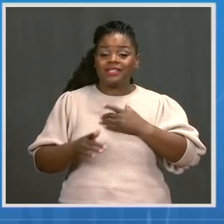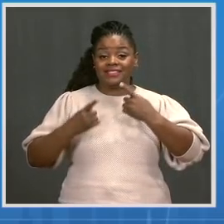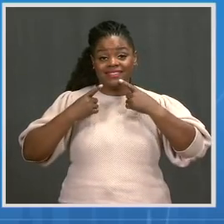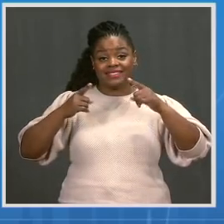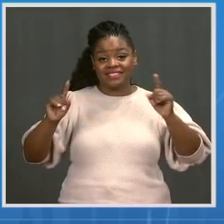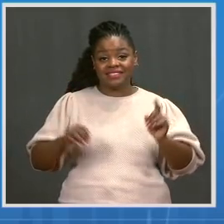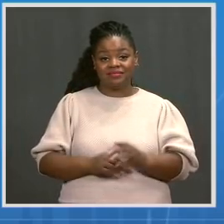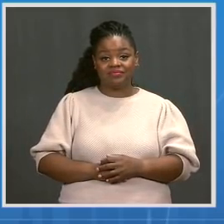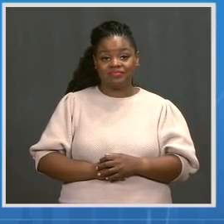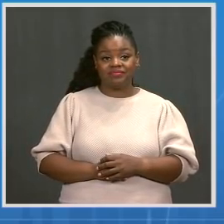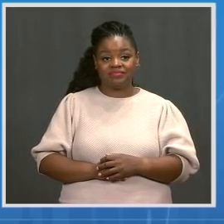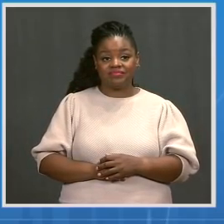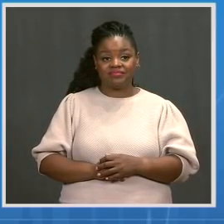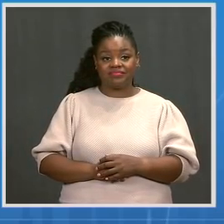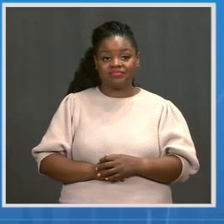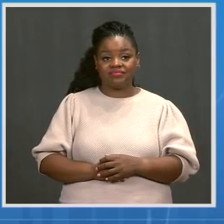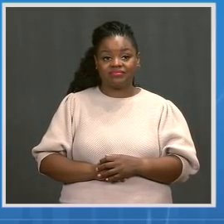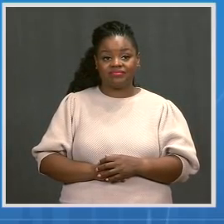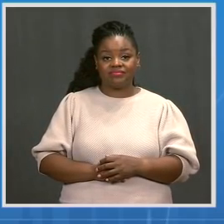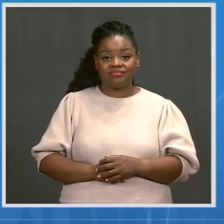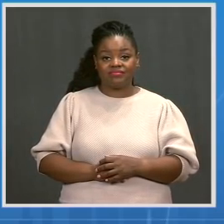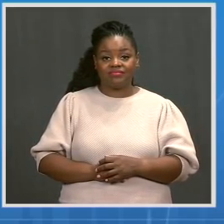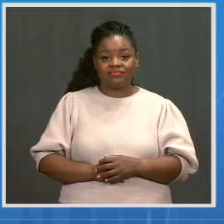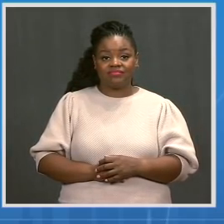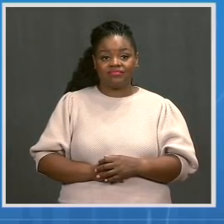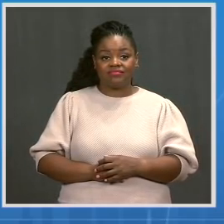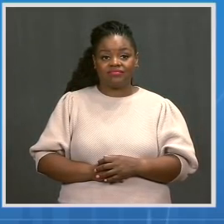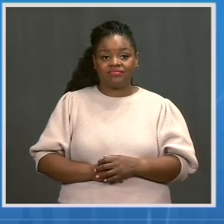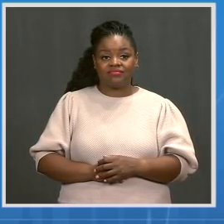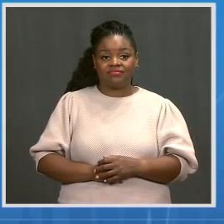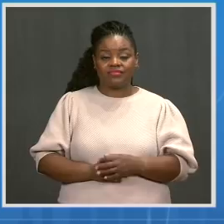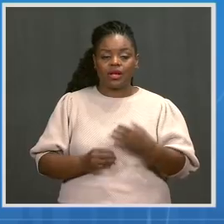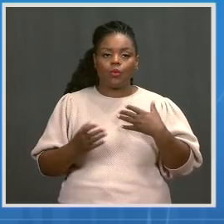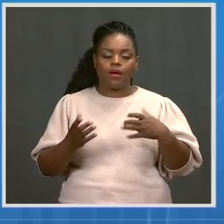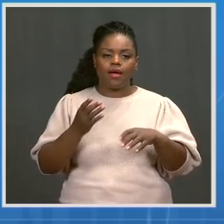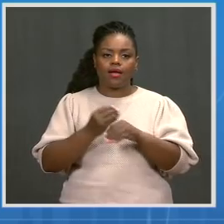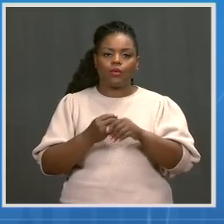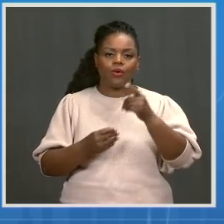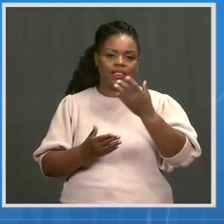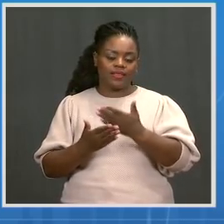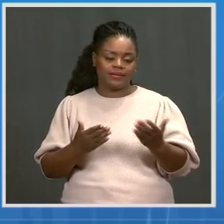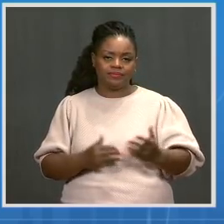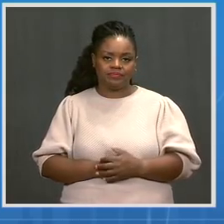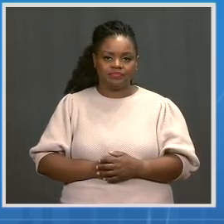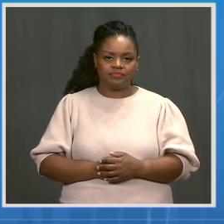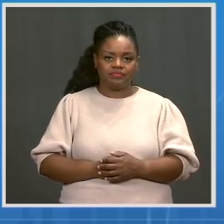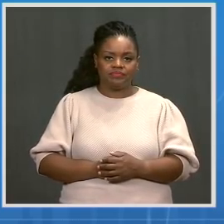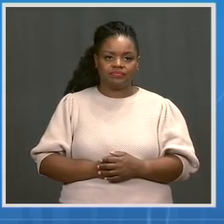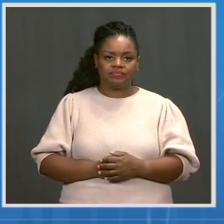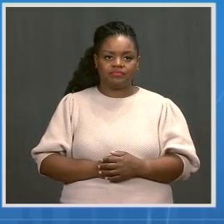Surgeon General Murthy: If I could just add one thing to this and -- thinking of it as just as we do in medicine when we're taking care of patients,